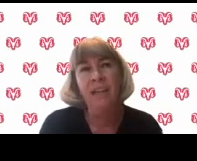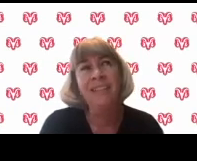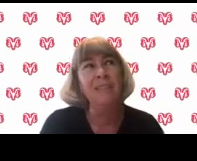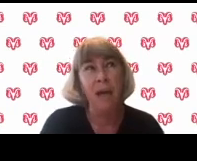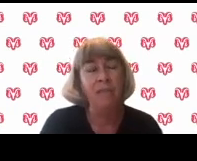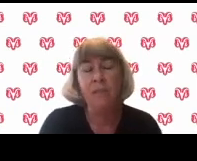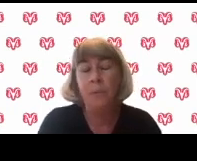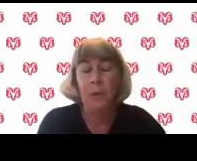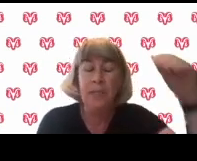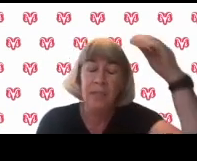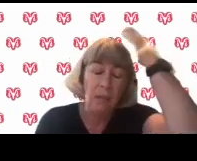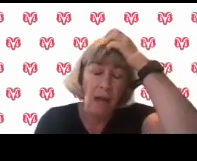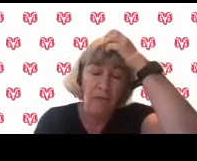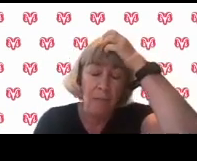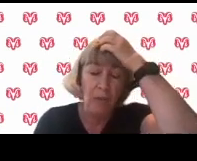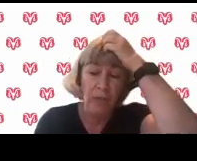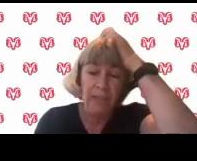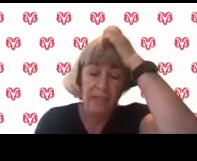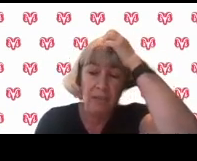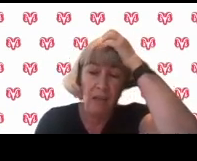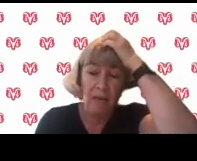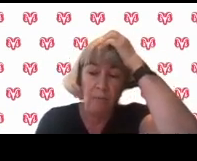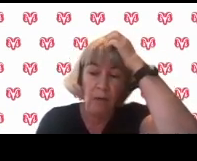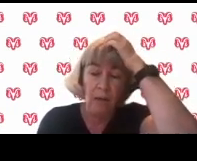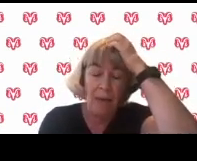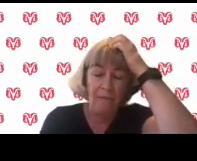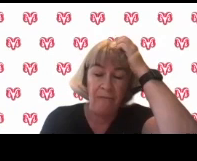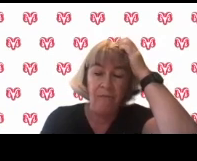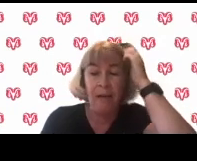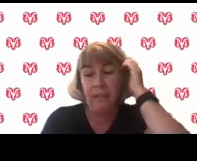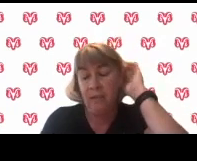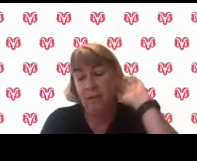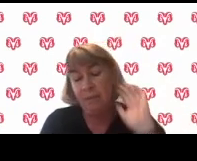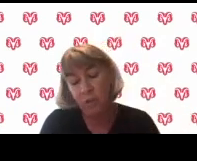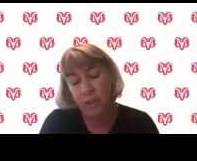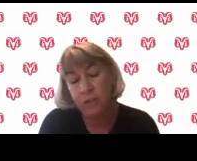It takes a lot of support, it takes a lot of mentoring, it takes a lot of work on behalf of the faculty and the administrators,